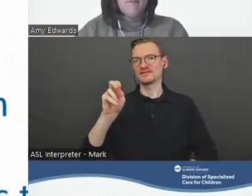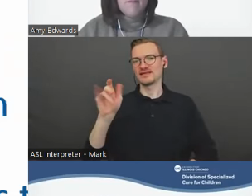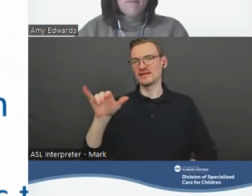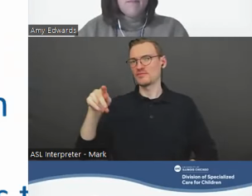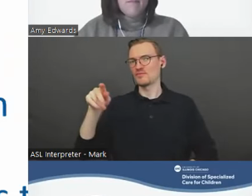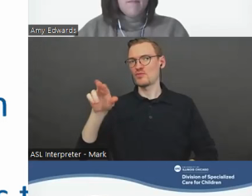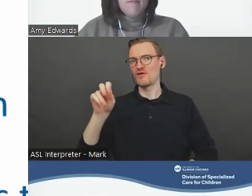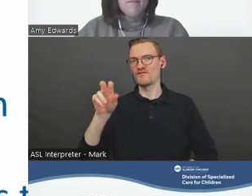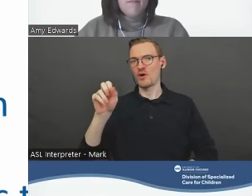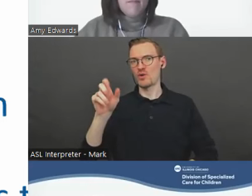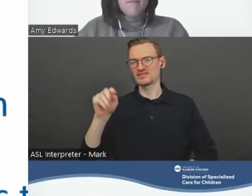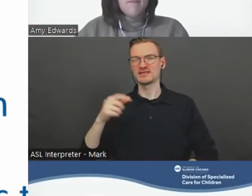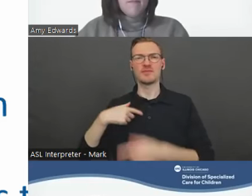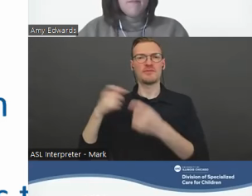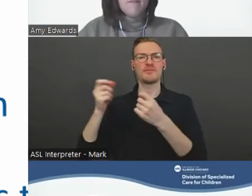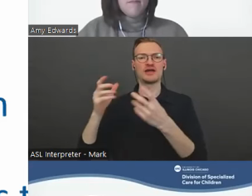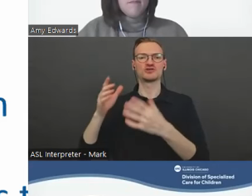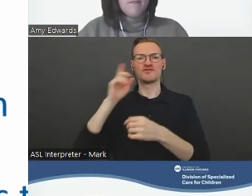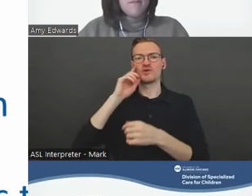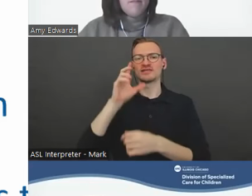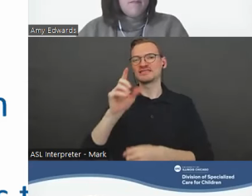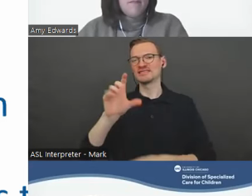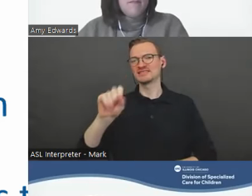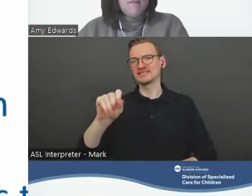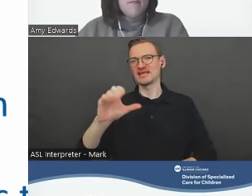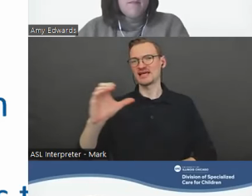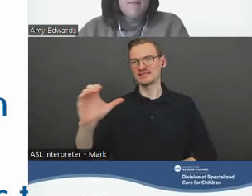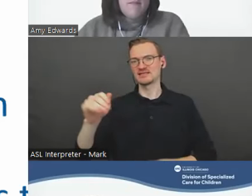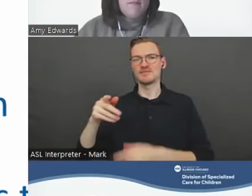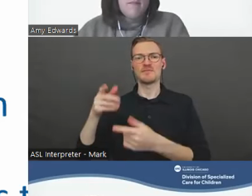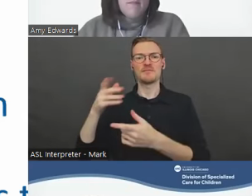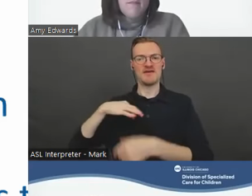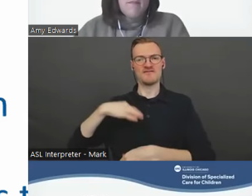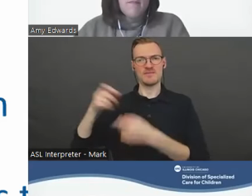Management and Research team. We work with our DSCC care coordination teams to help solve